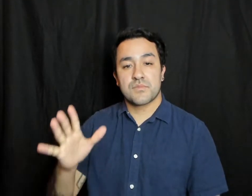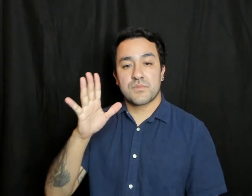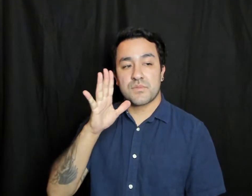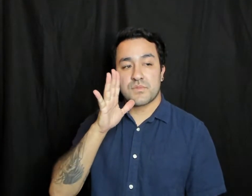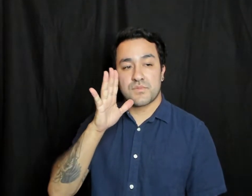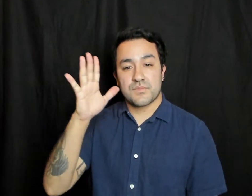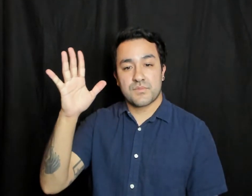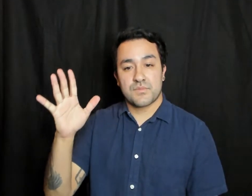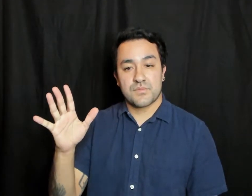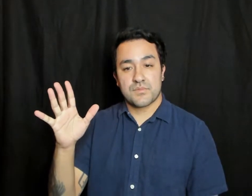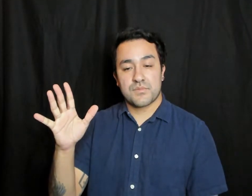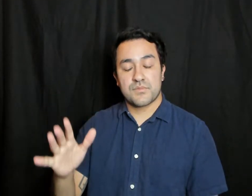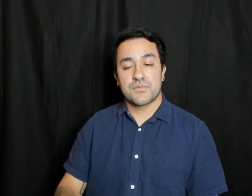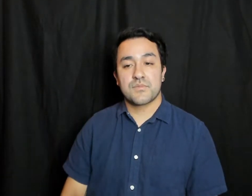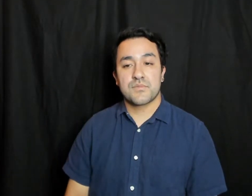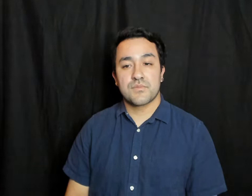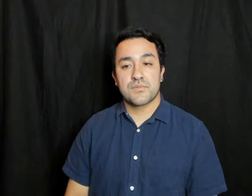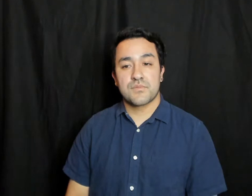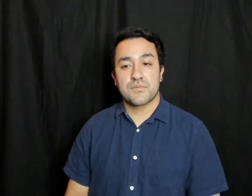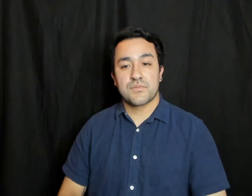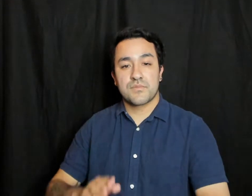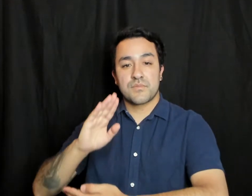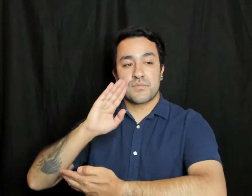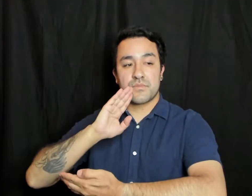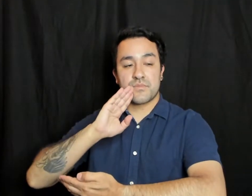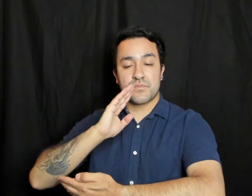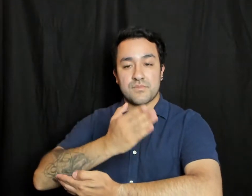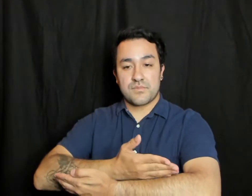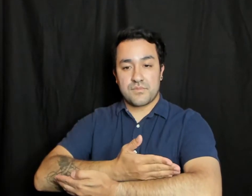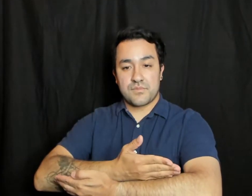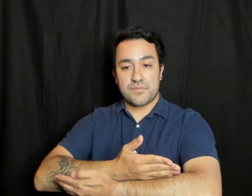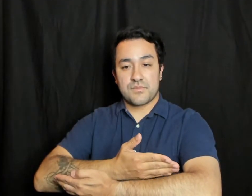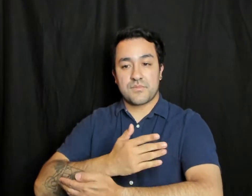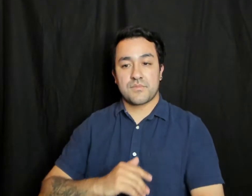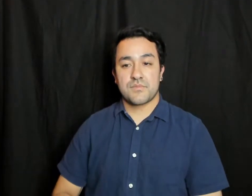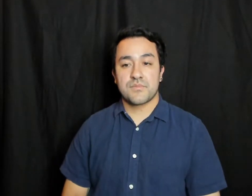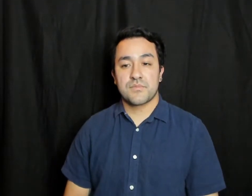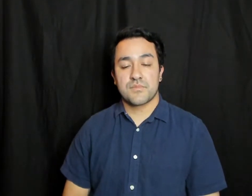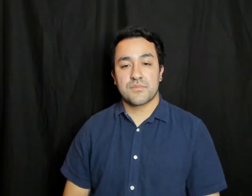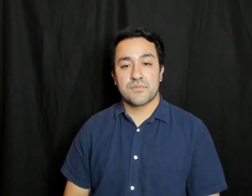GRANDMOTHER DAUGHTER